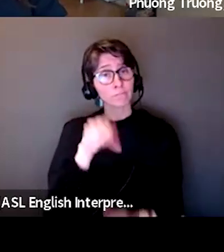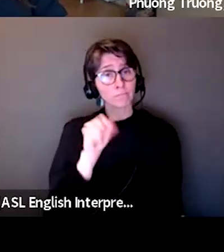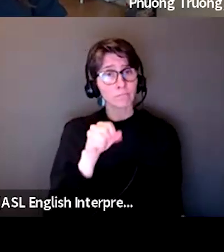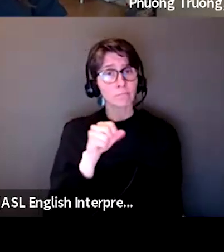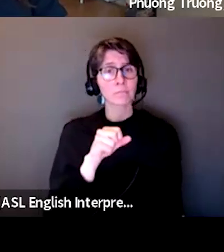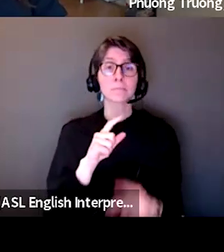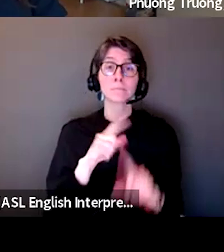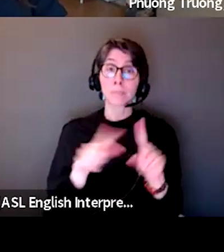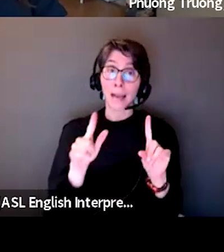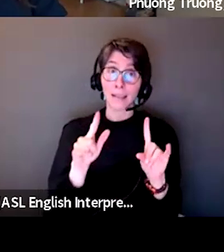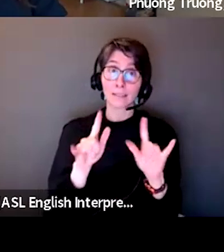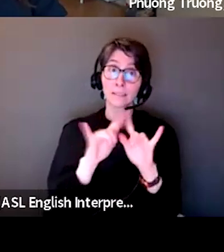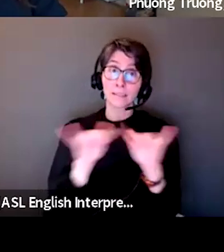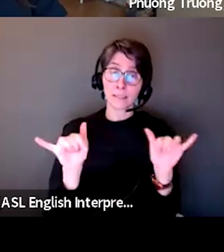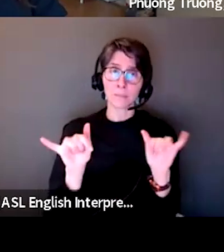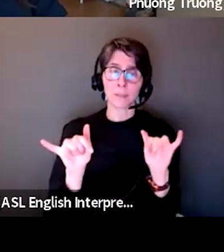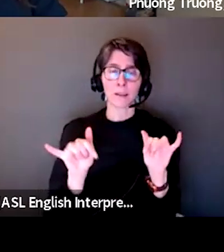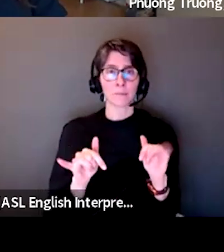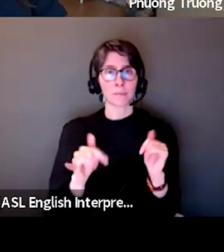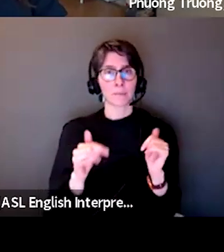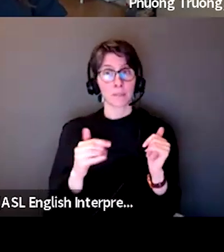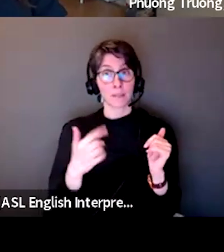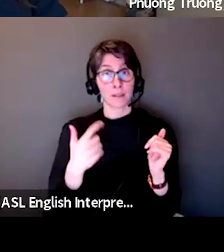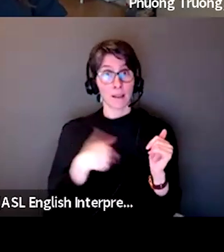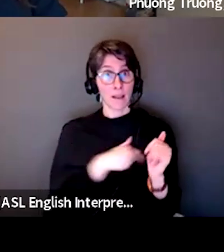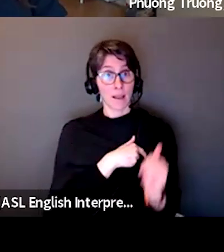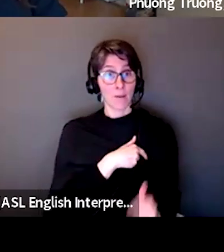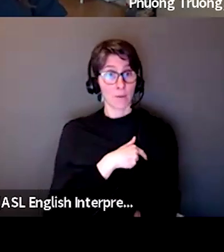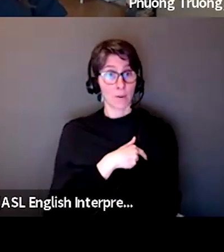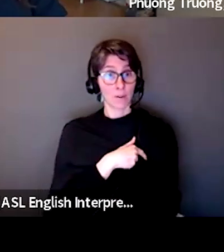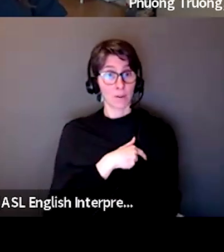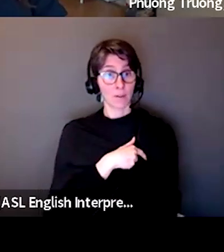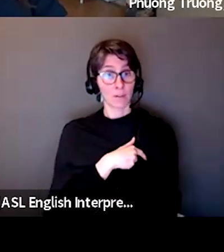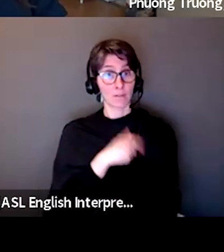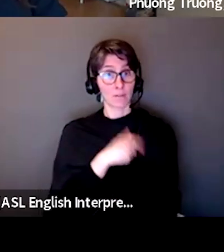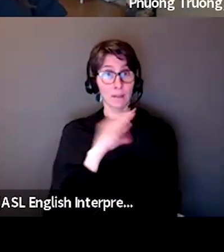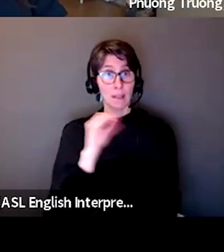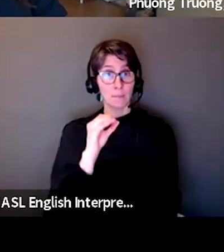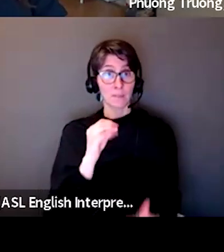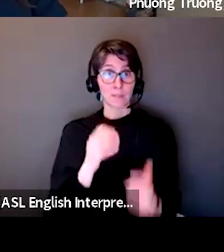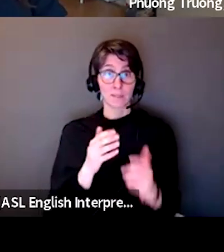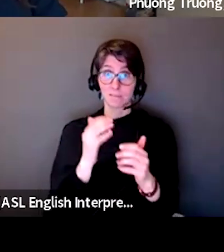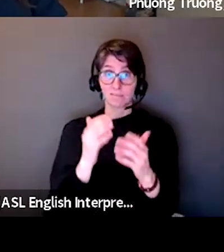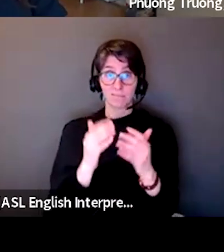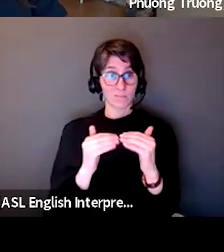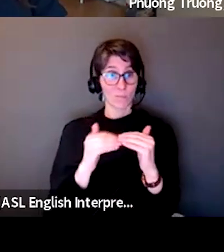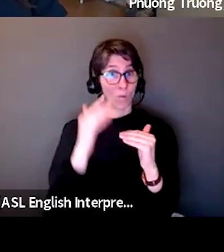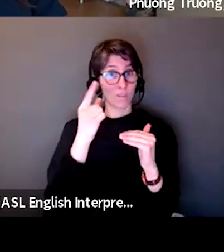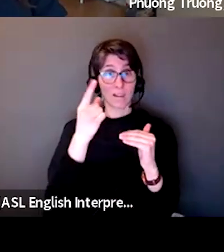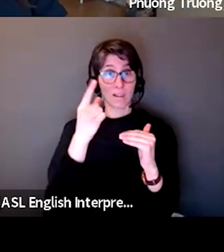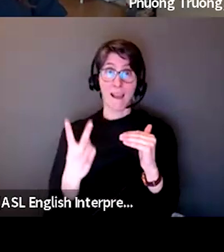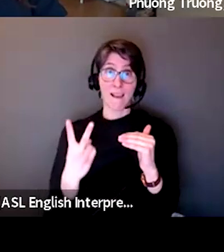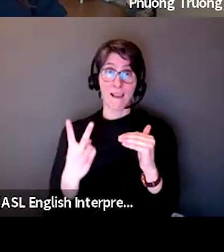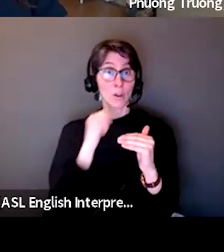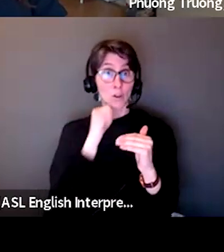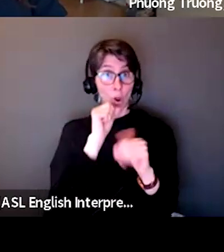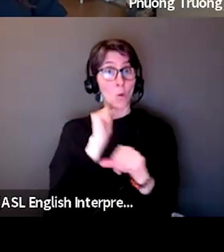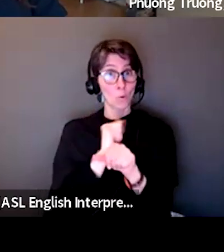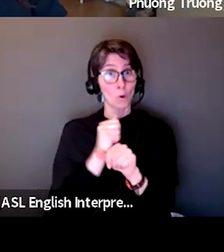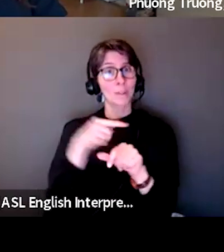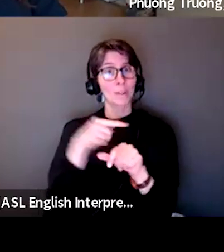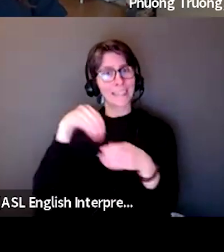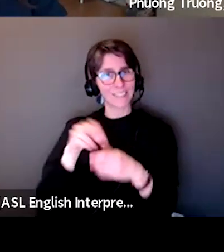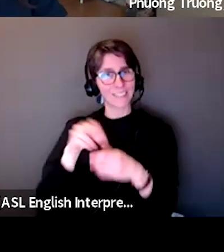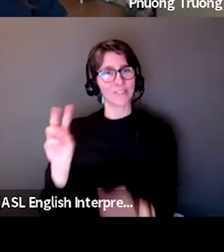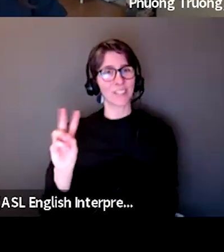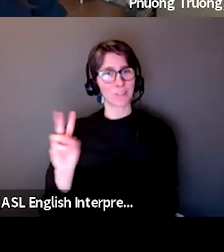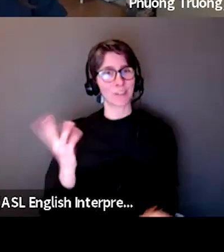but now more than half of our company doesn't work in our Victoria office. So, that, in a